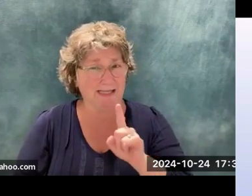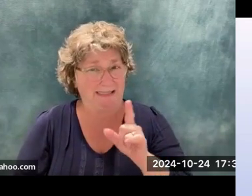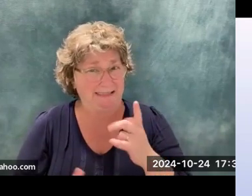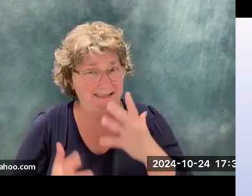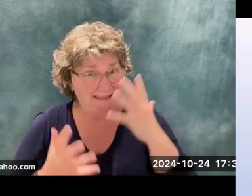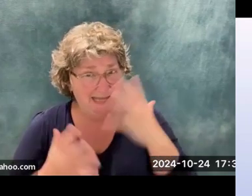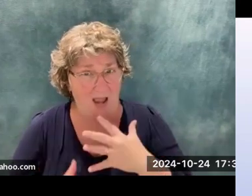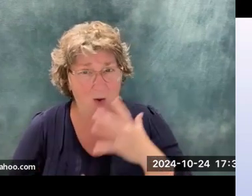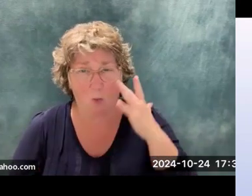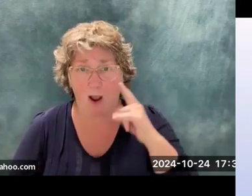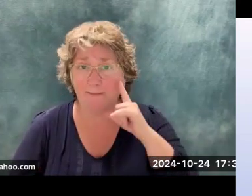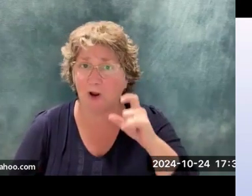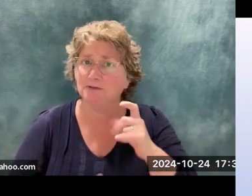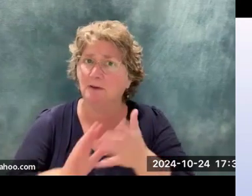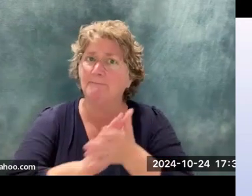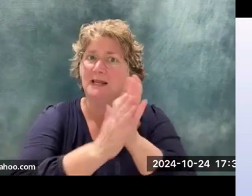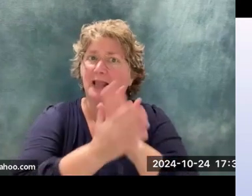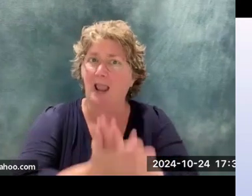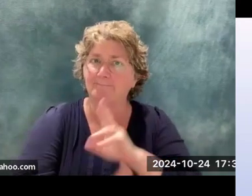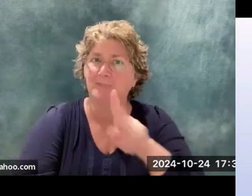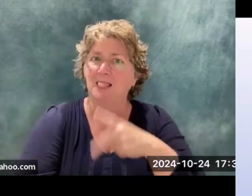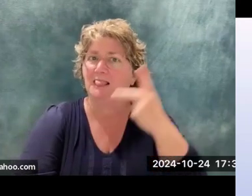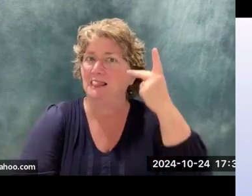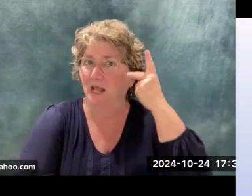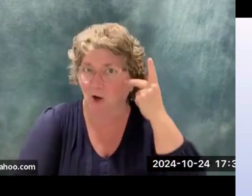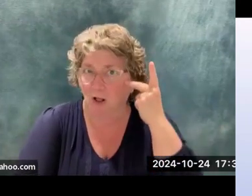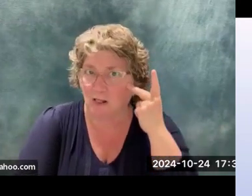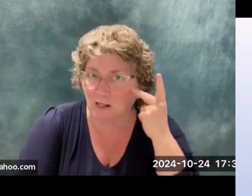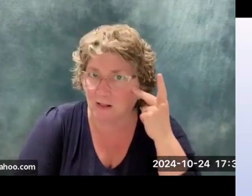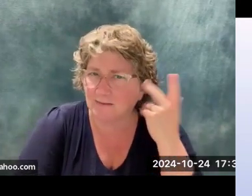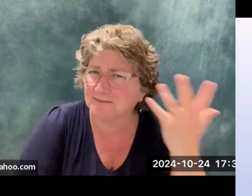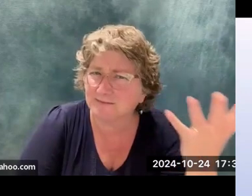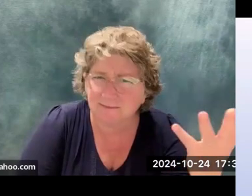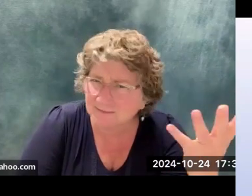because I want to see everybody rowing the public health orders in the same direction.